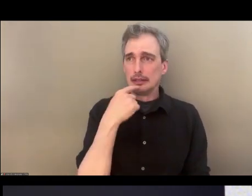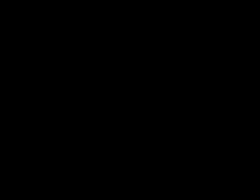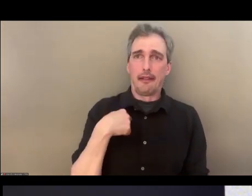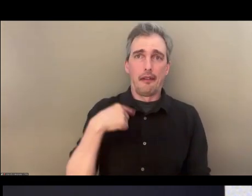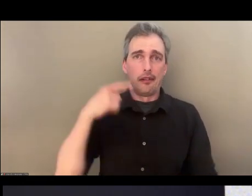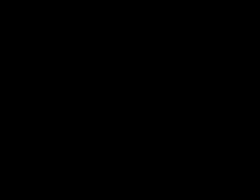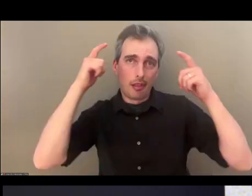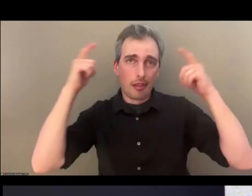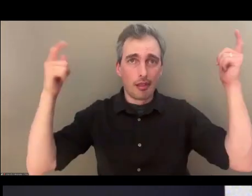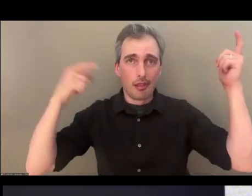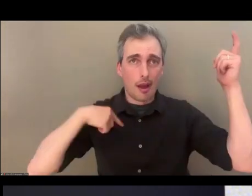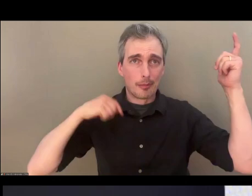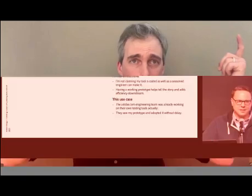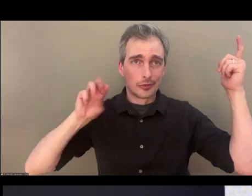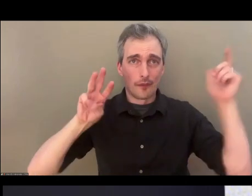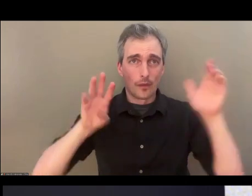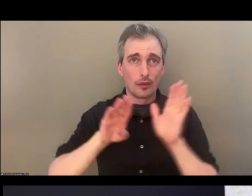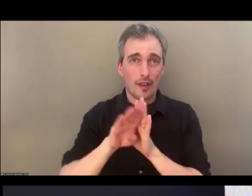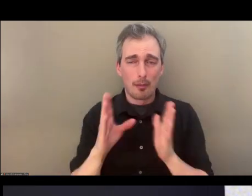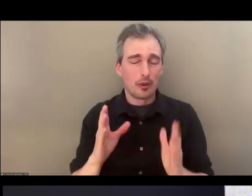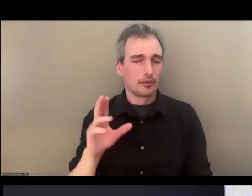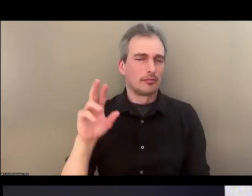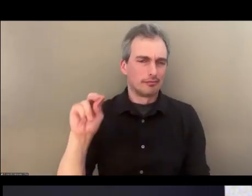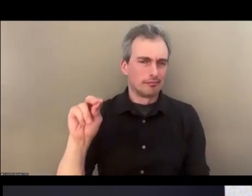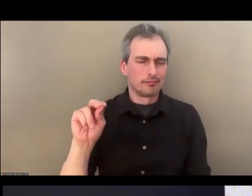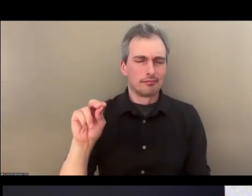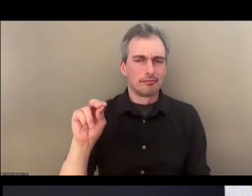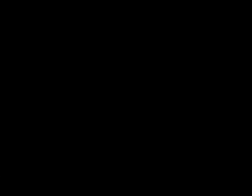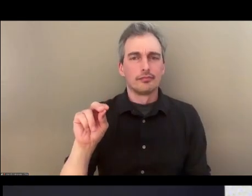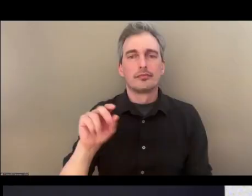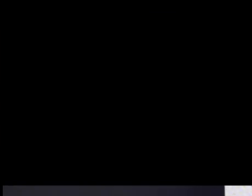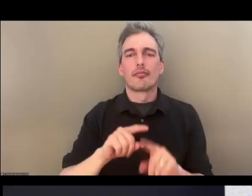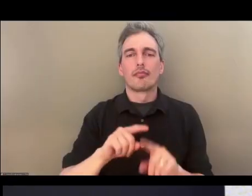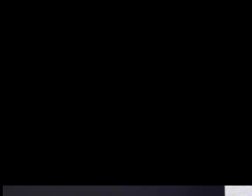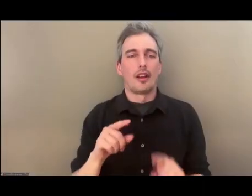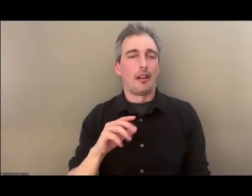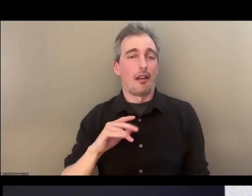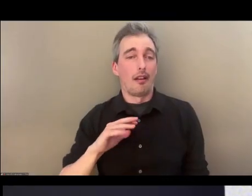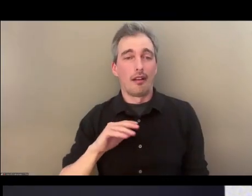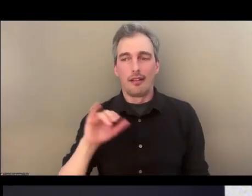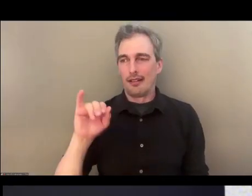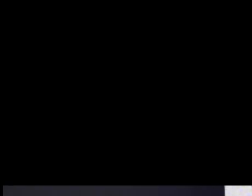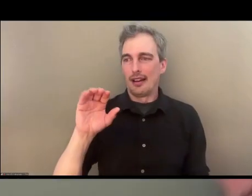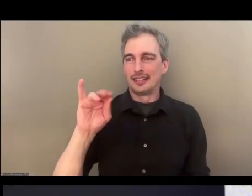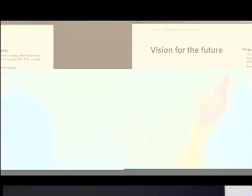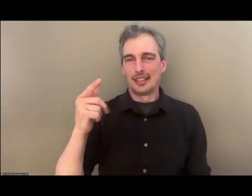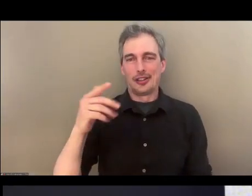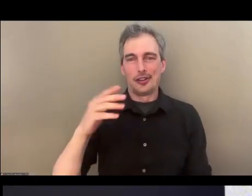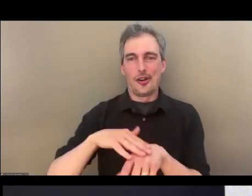But the cool icing on this cake, the development team for Adobe.com